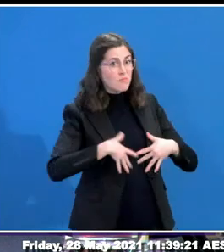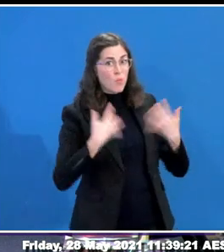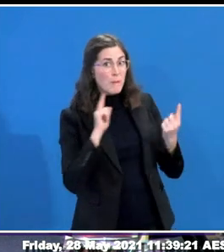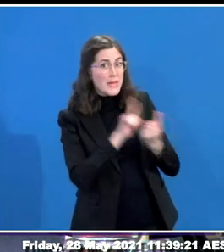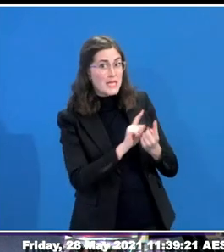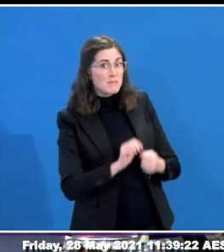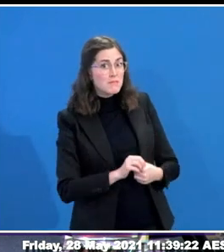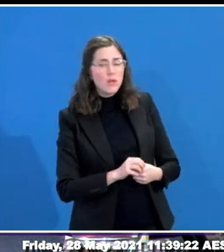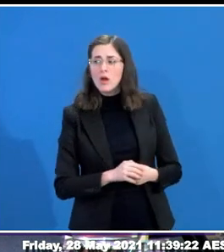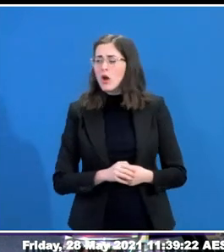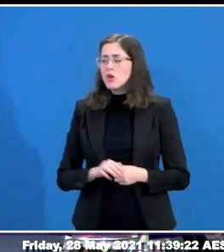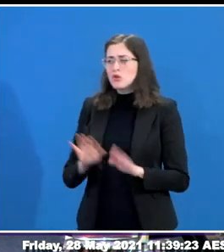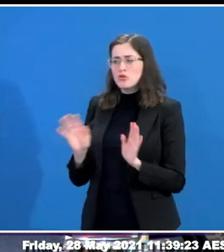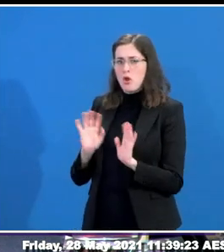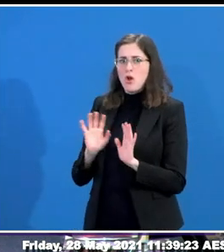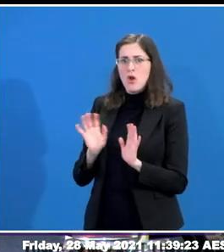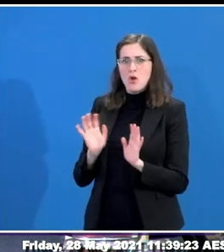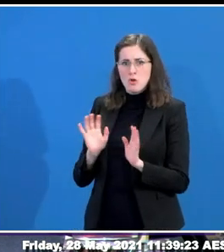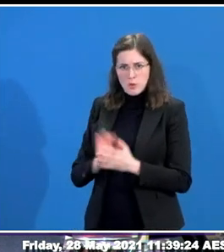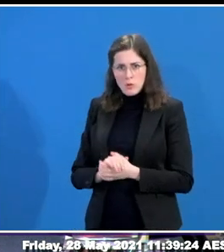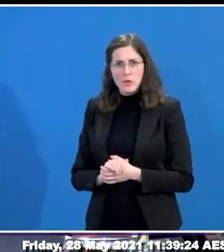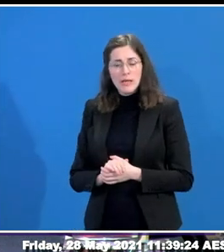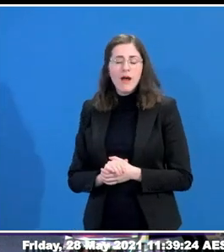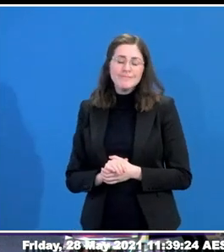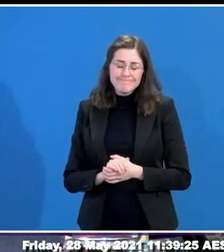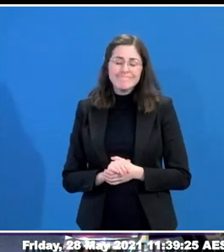I mean, in this particular case I do regret, I should have met with the